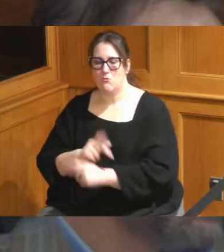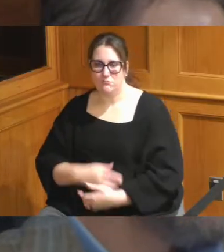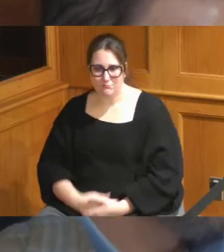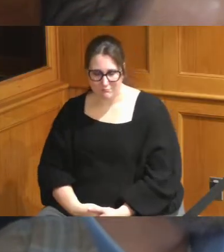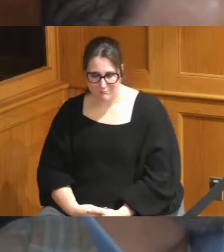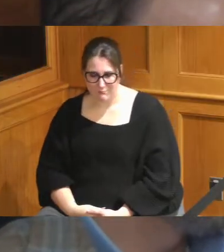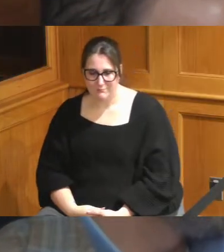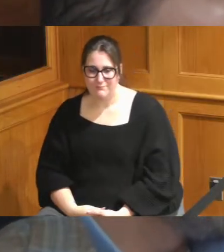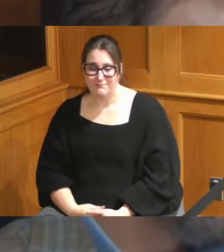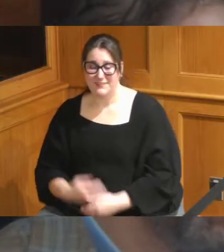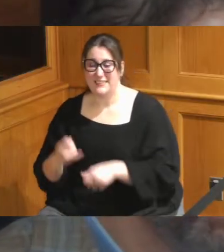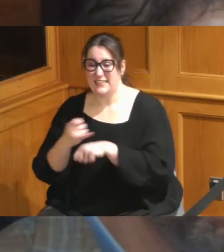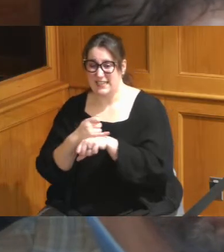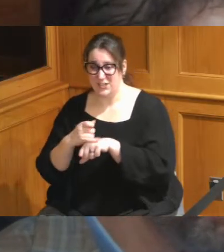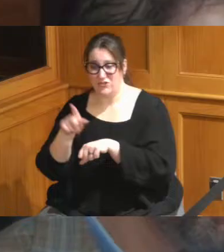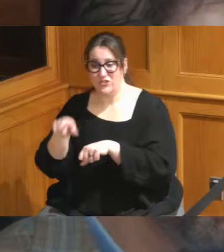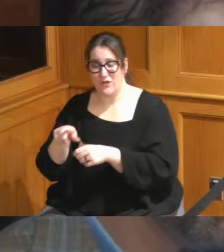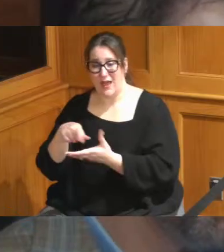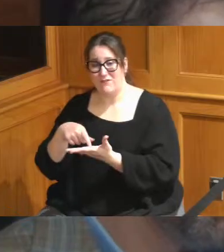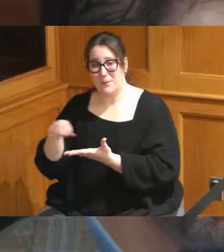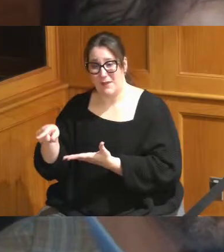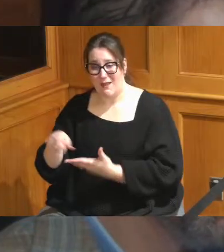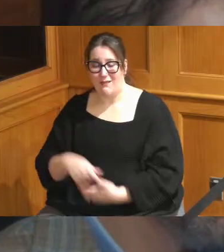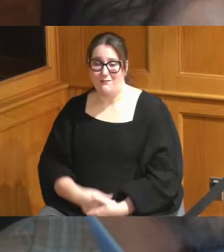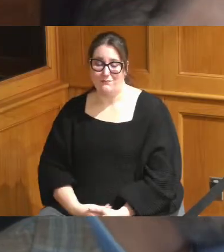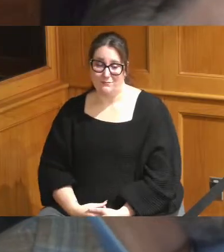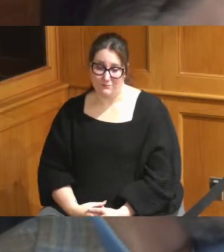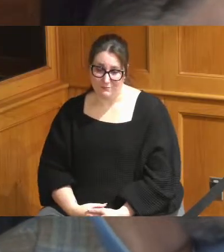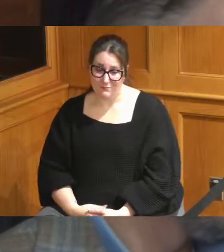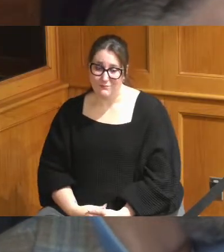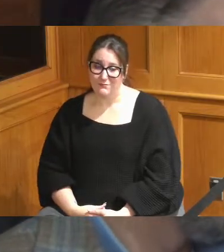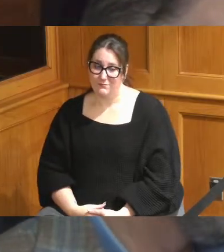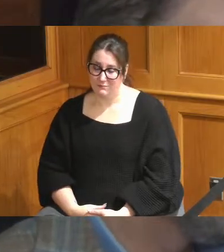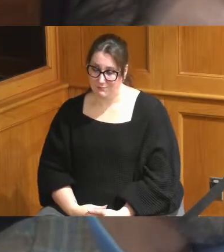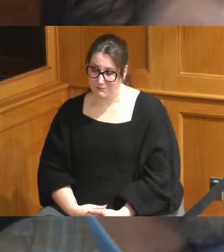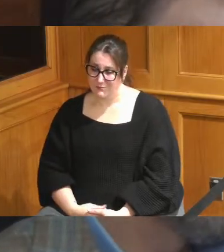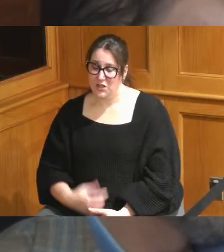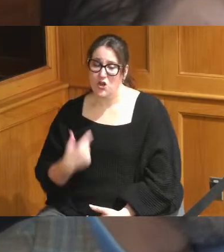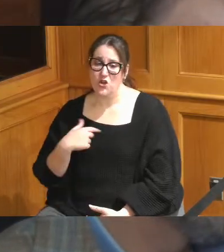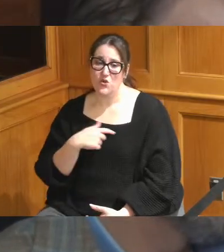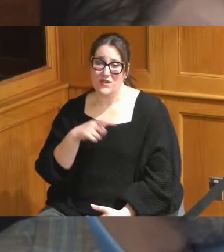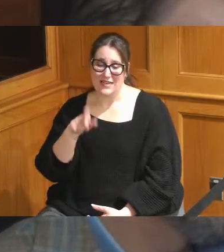has interest that you got to pay it back. So we got to look at the current debt and what you're